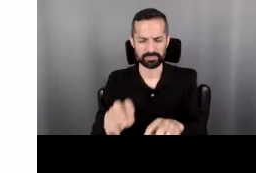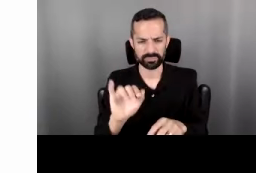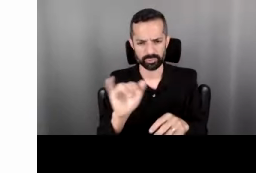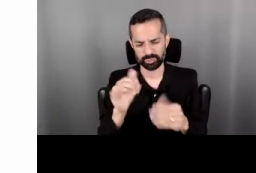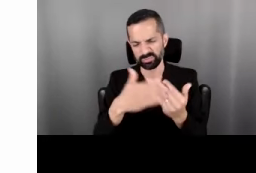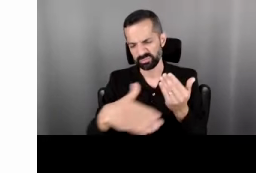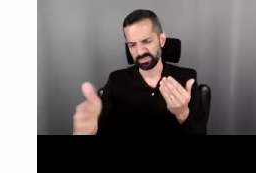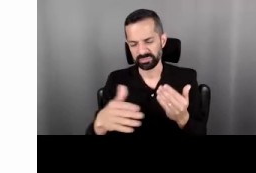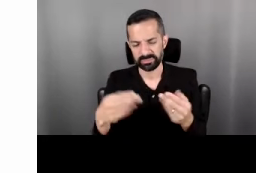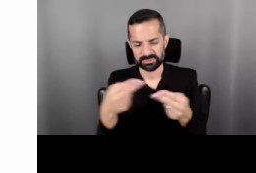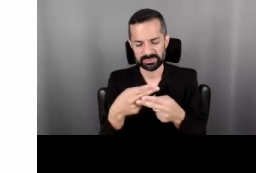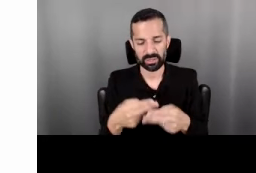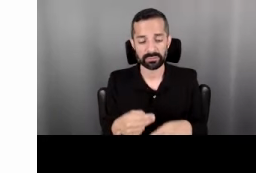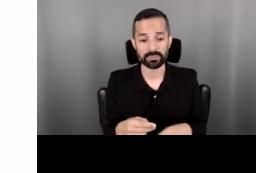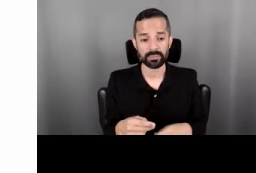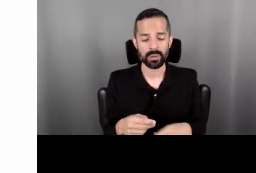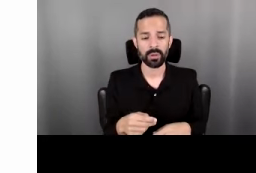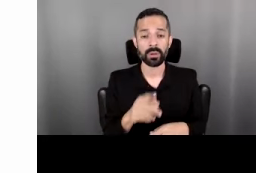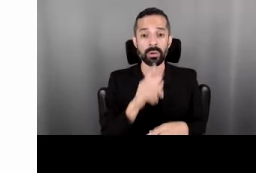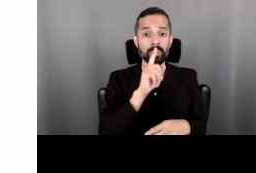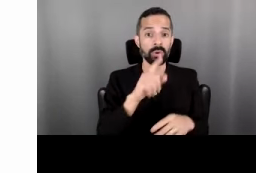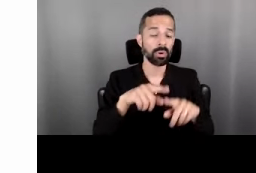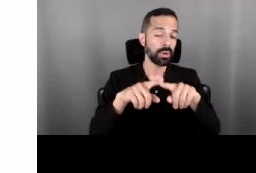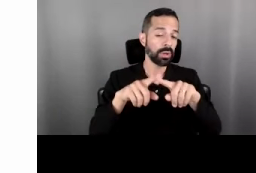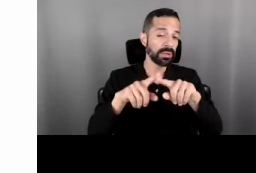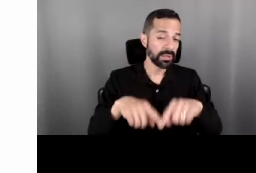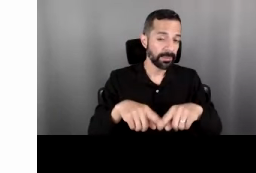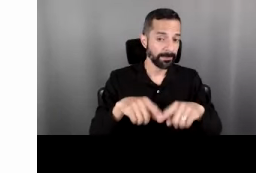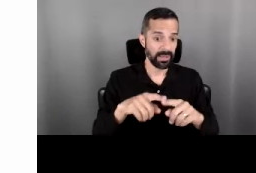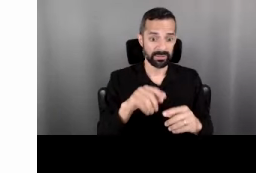that depending on the type of resource request,